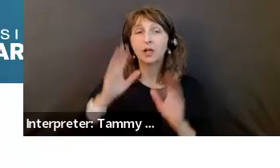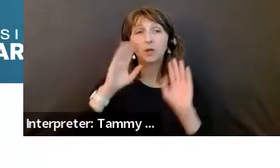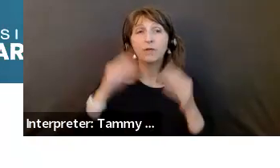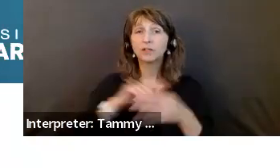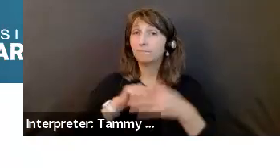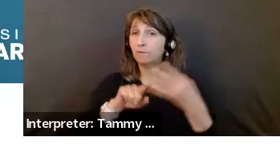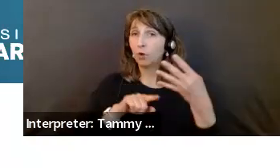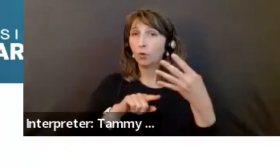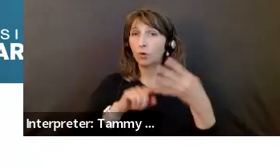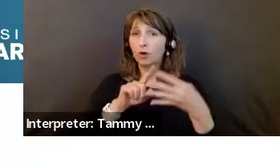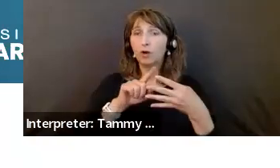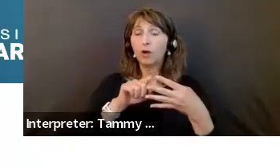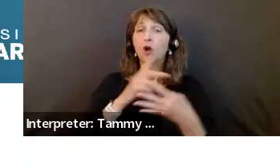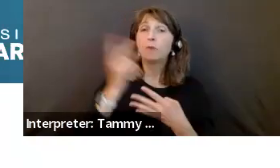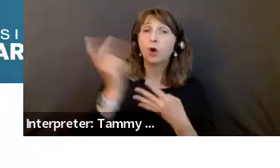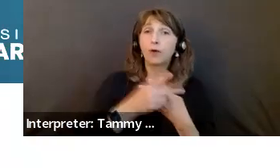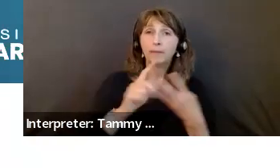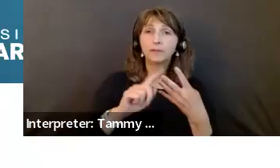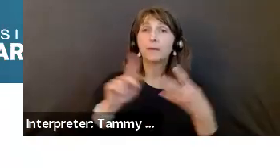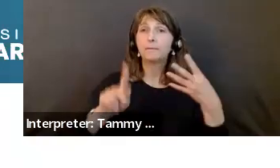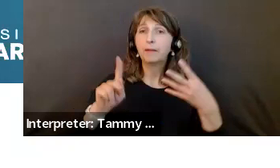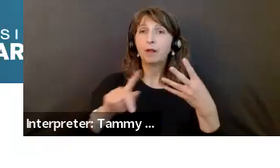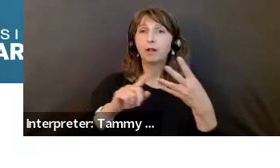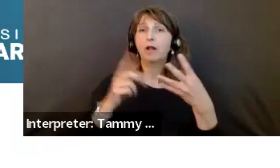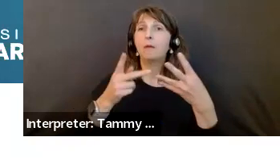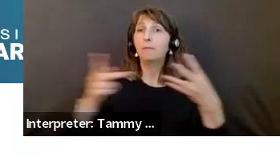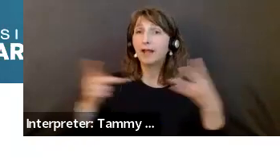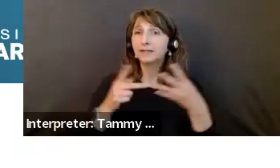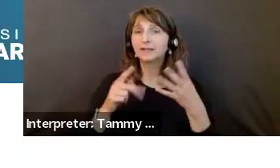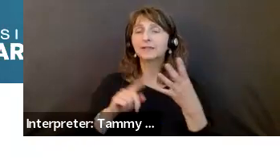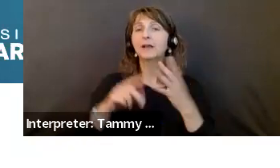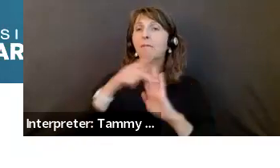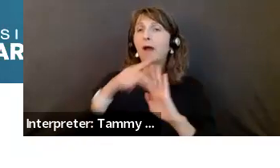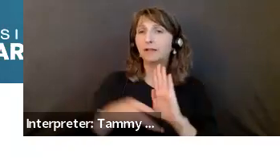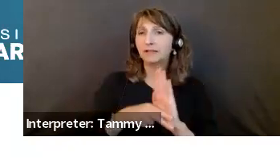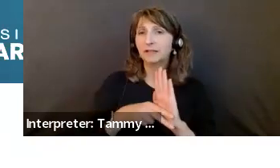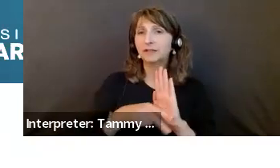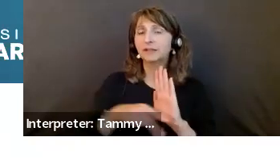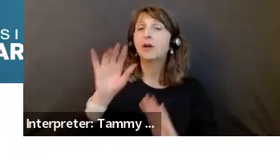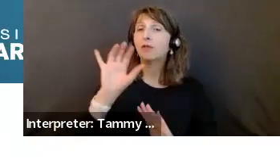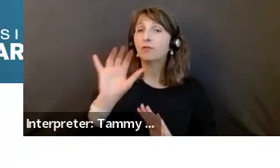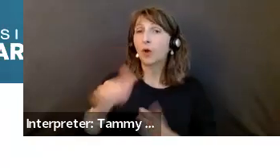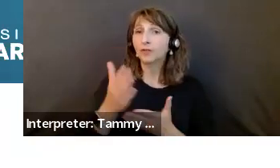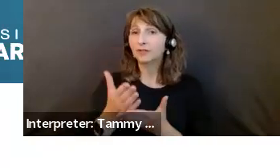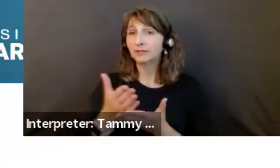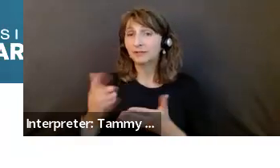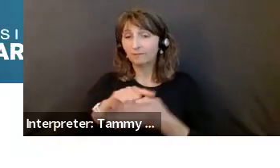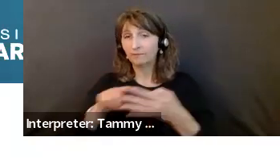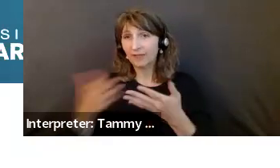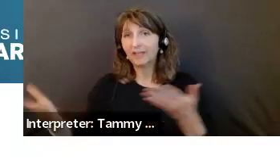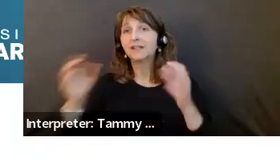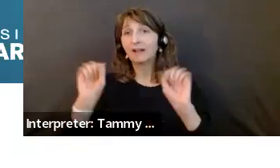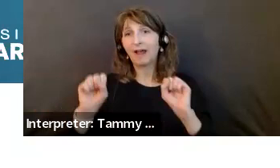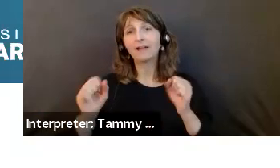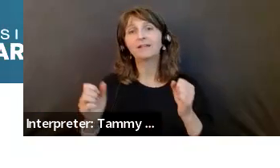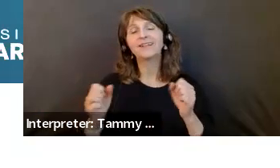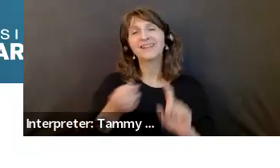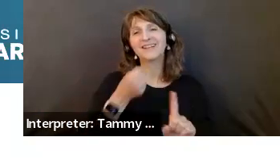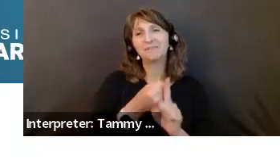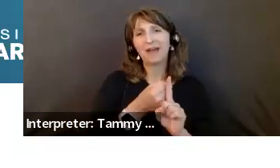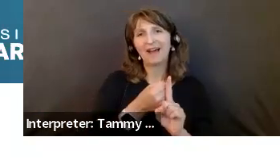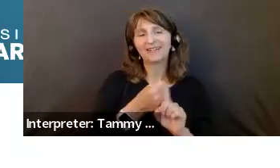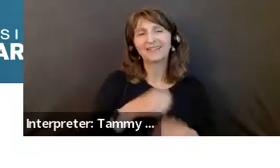People, places, and policies across the state that may impact those priority areas that we mentioned earlier. We got everybody together in the group.